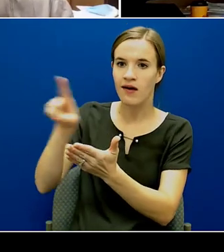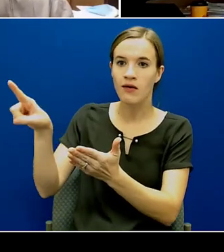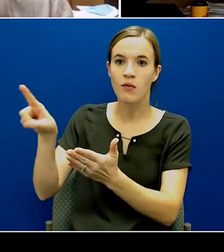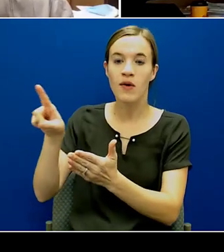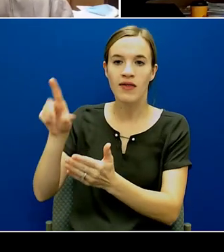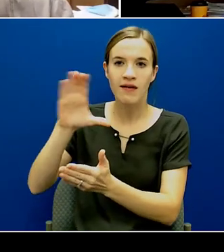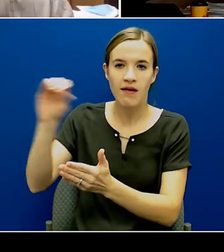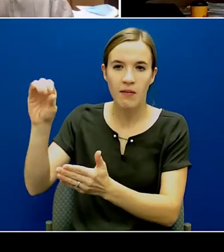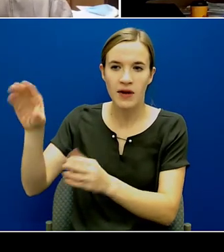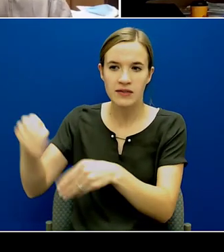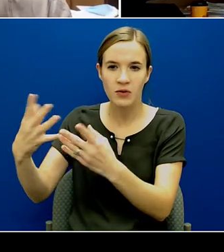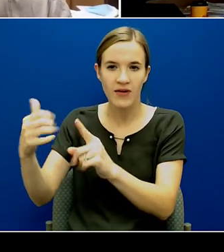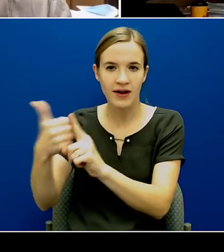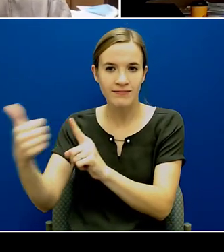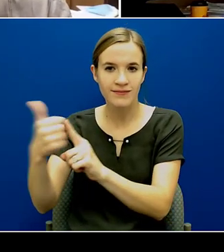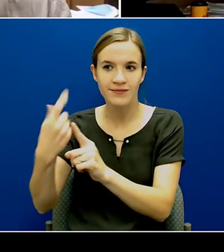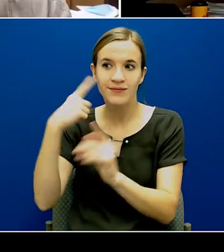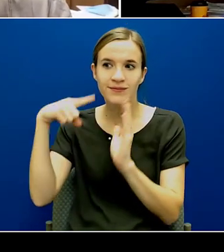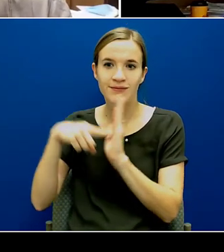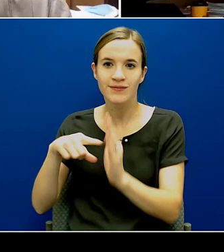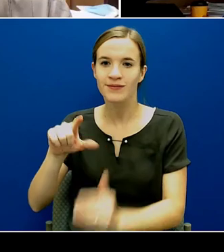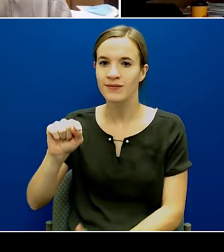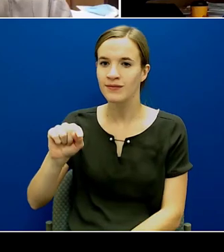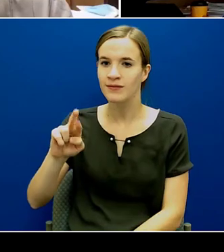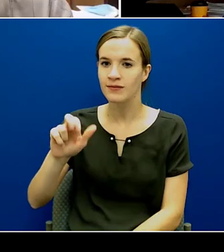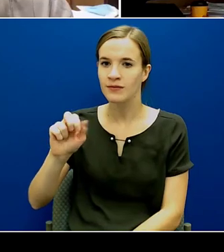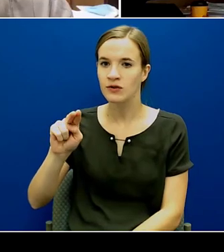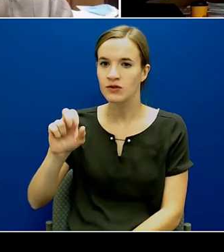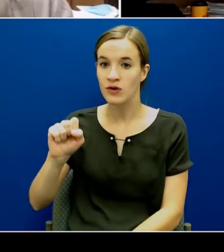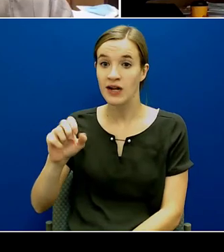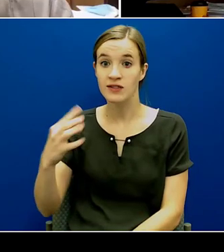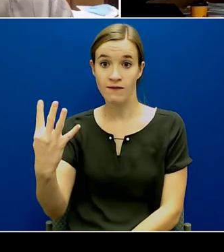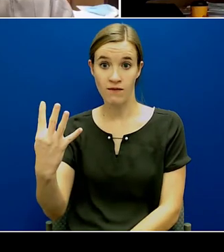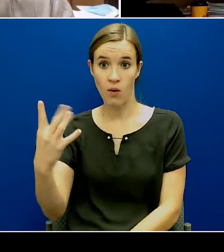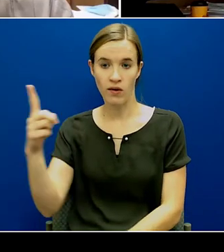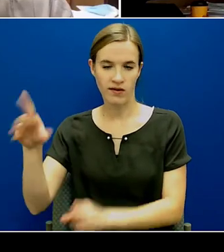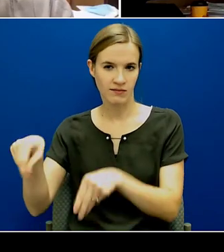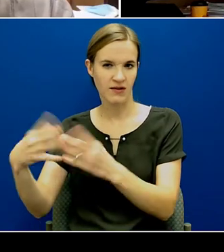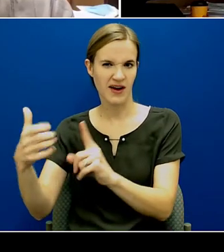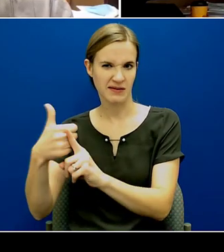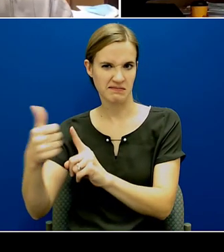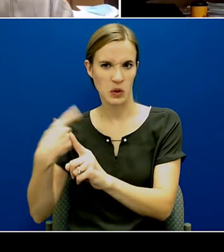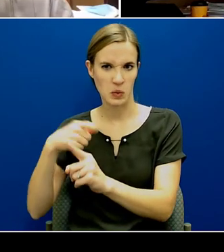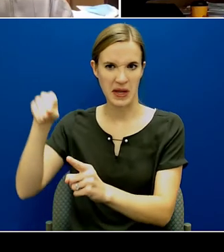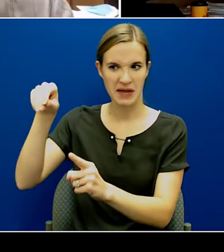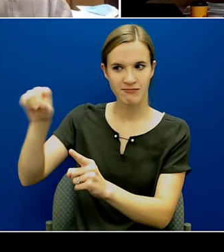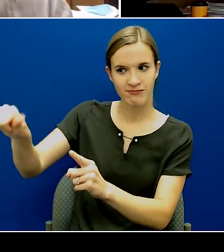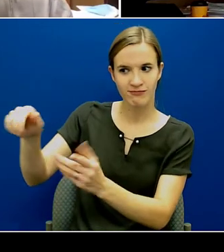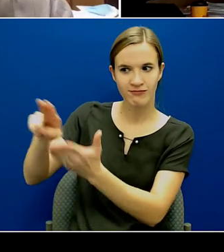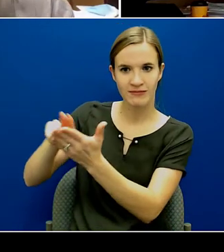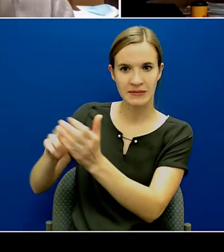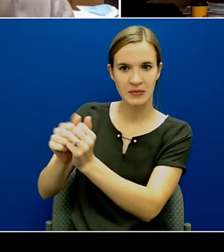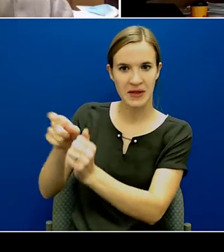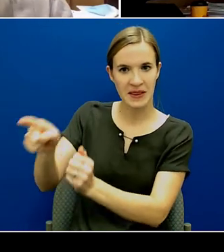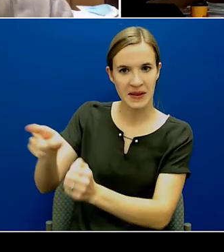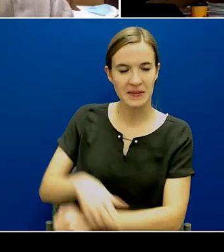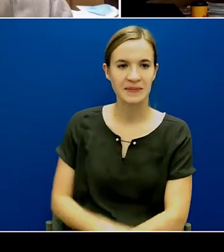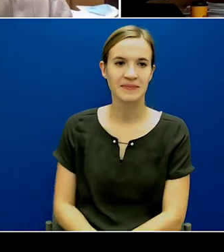to plenty talking with people with disabilities across the country. One of the major barriers- we've come up with housing,